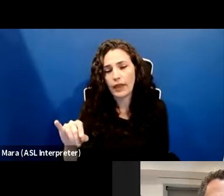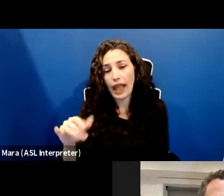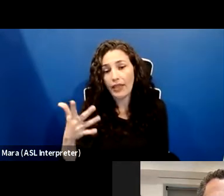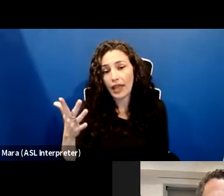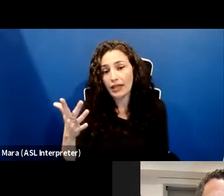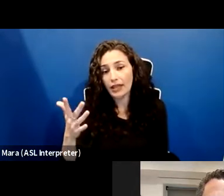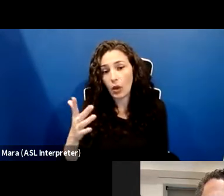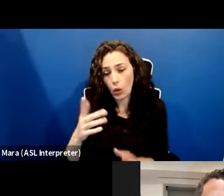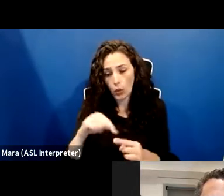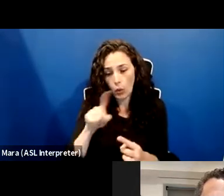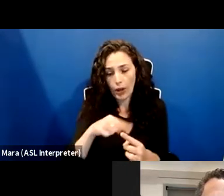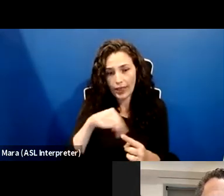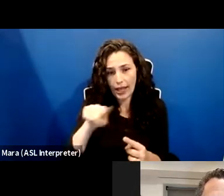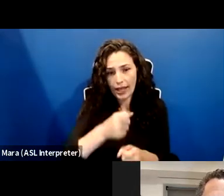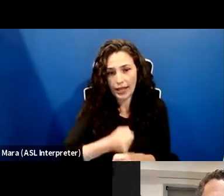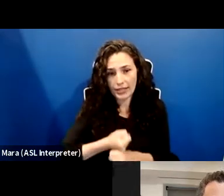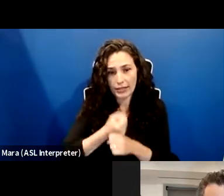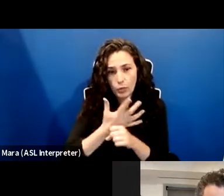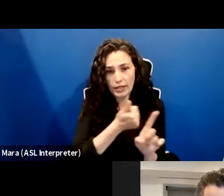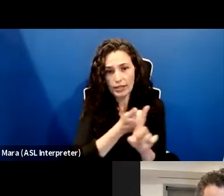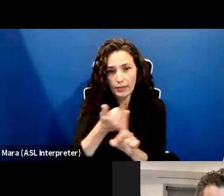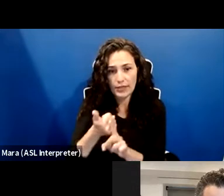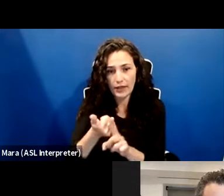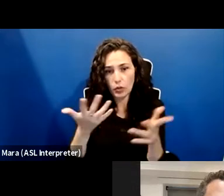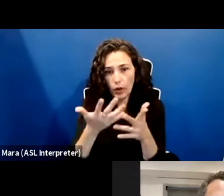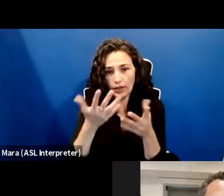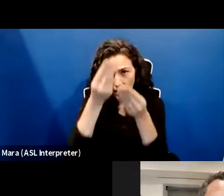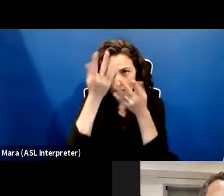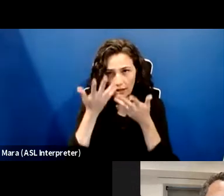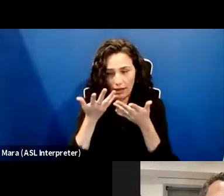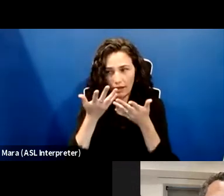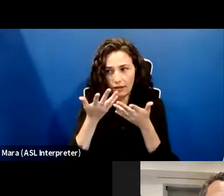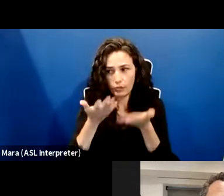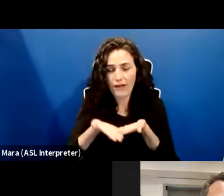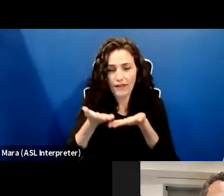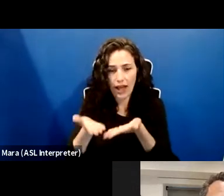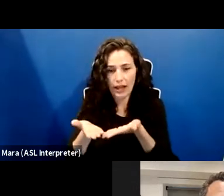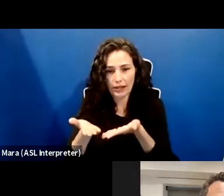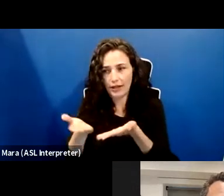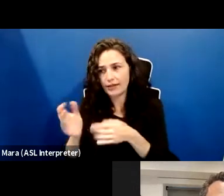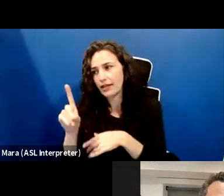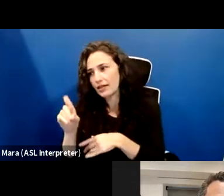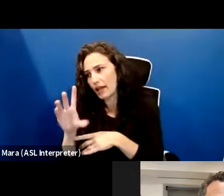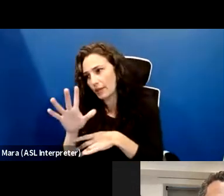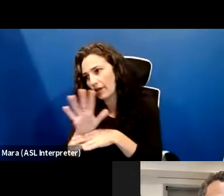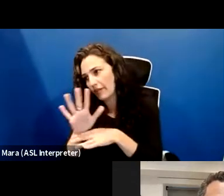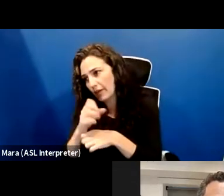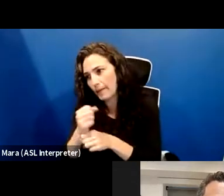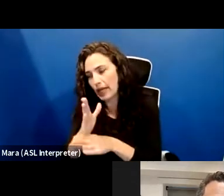is for us as documentary filmmakers, as filmmakers, as artists, as storytellers,